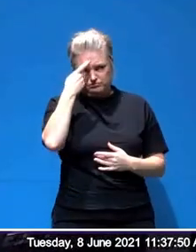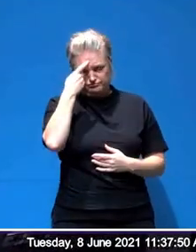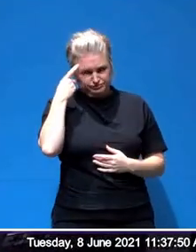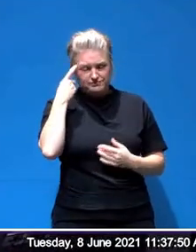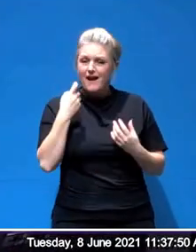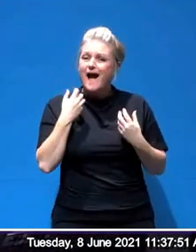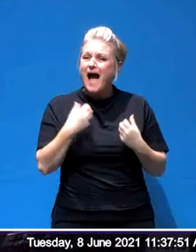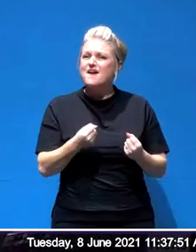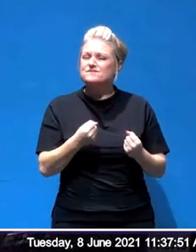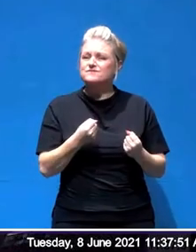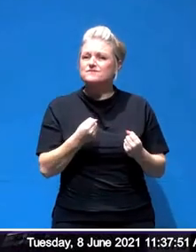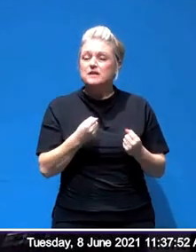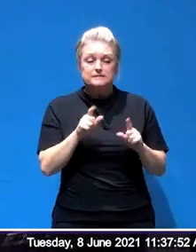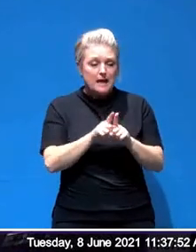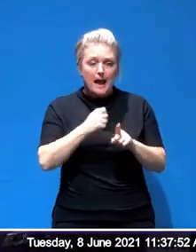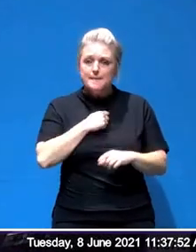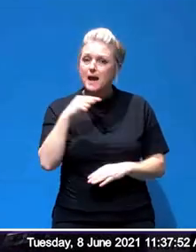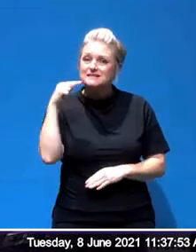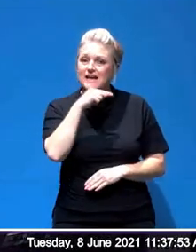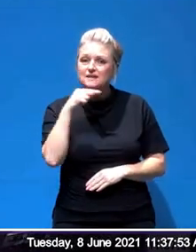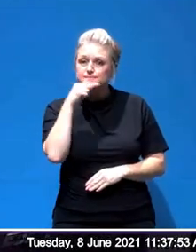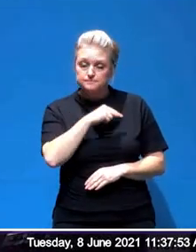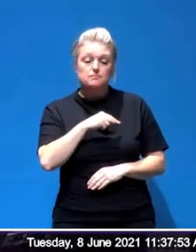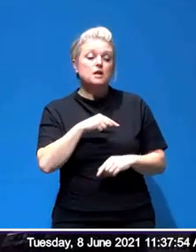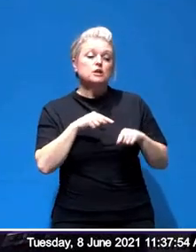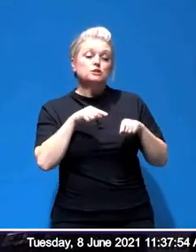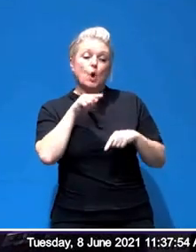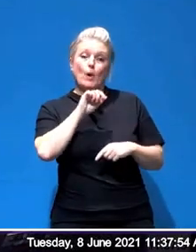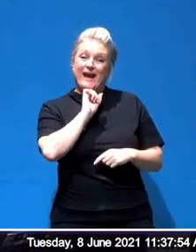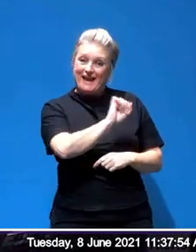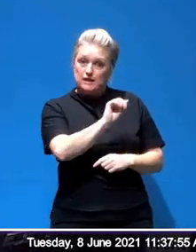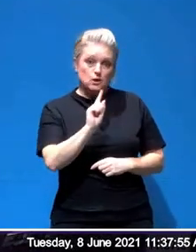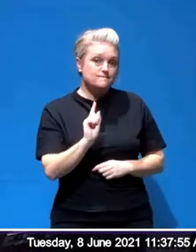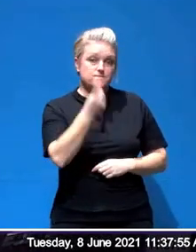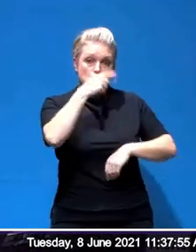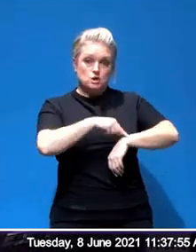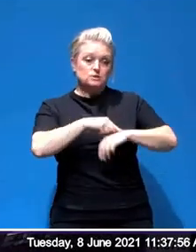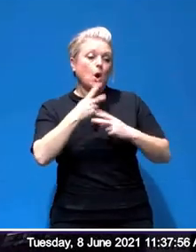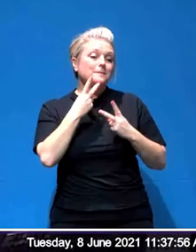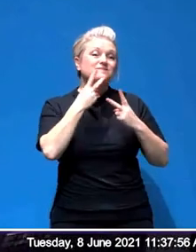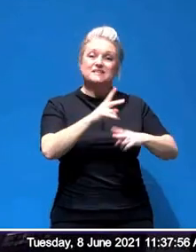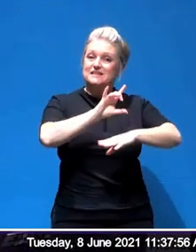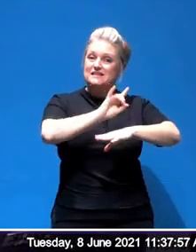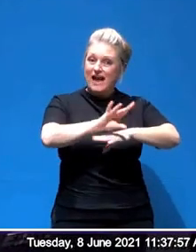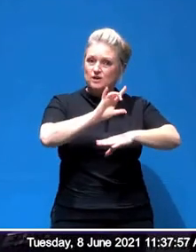We took Daniel to the first session. During the first session he became quite animated and was hitting himself